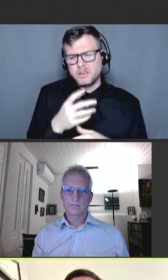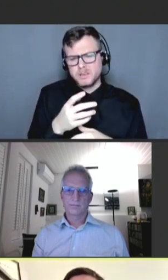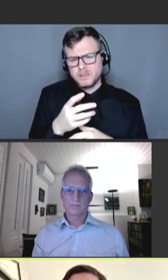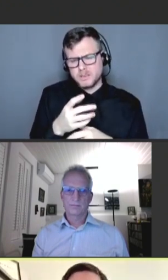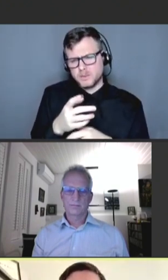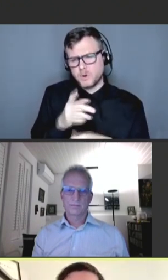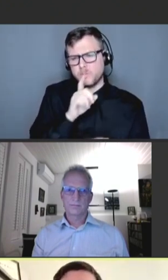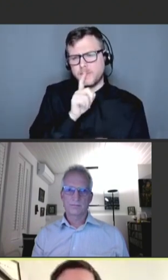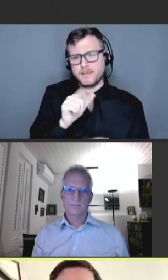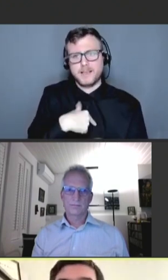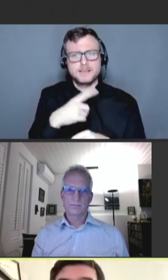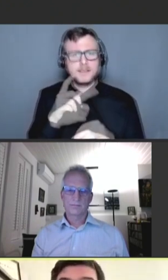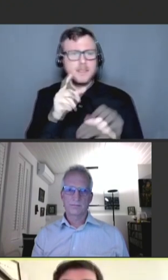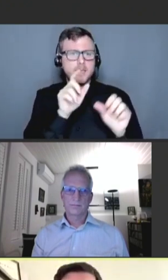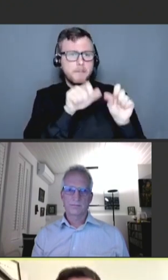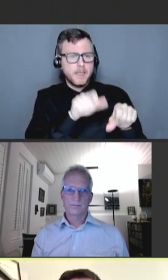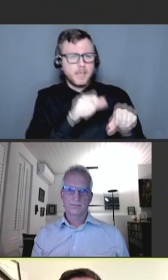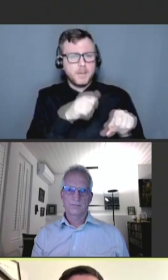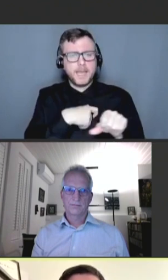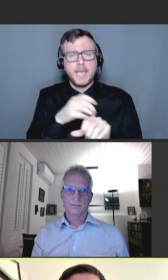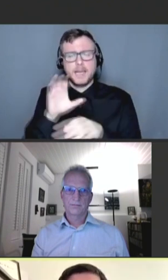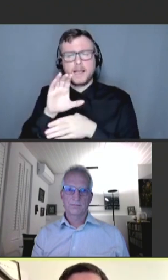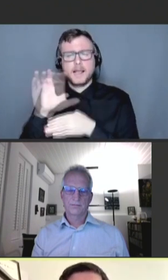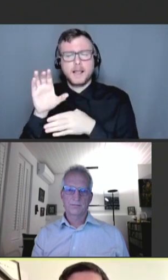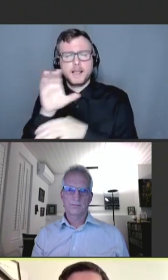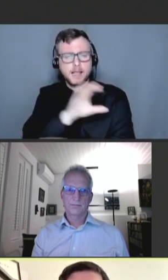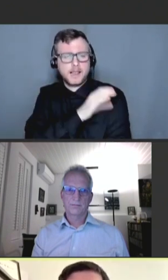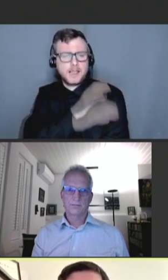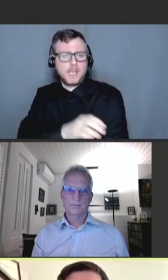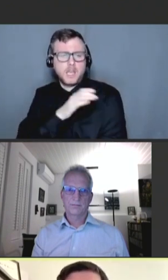how people think about clinical end points and Long-COVID, and that's also important to sort of,